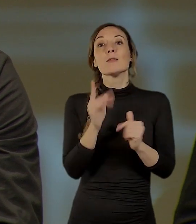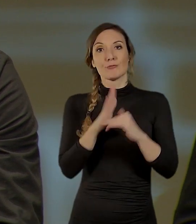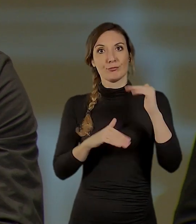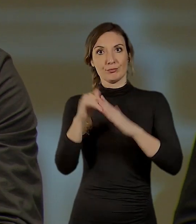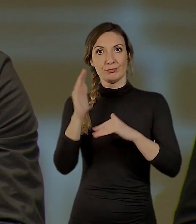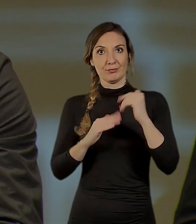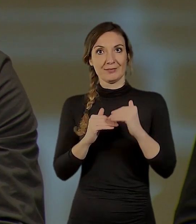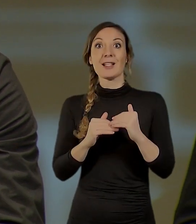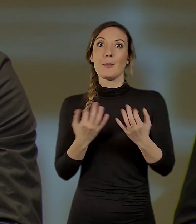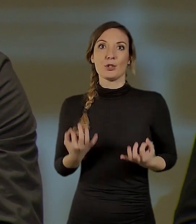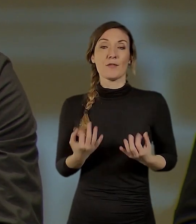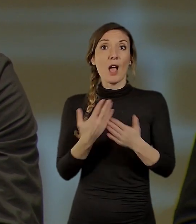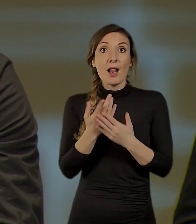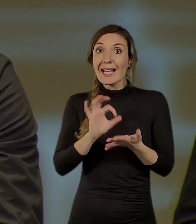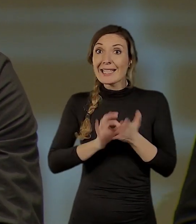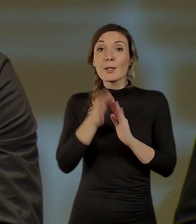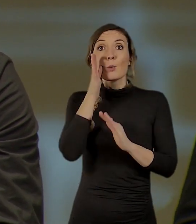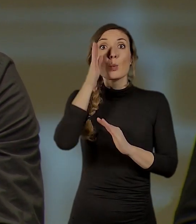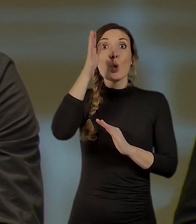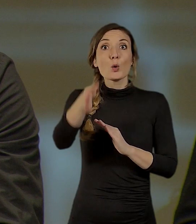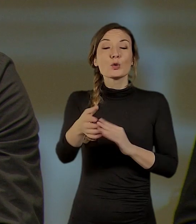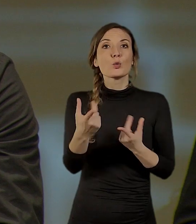With this temporary use.